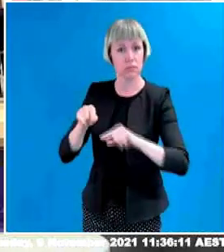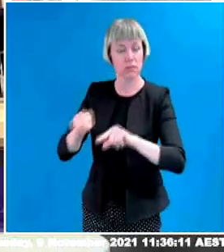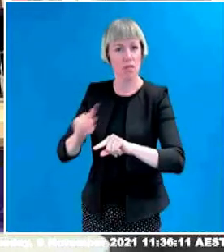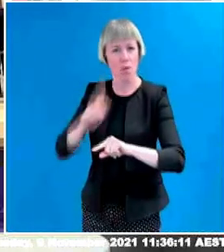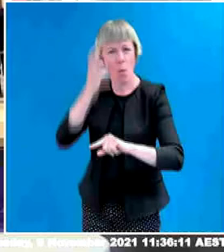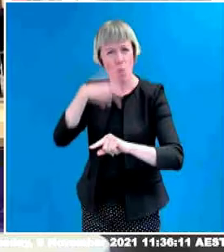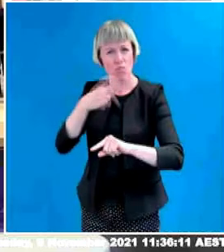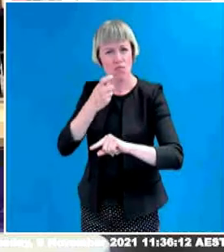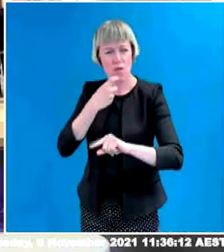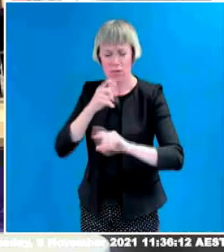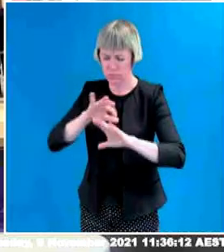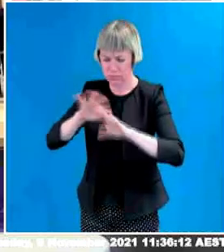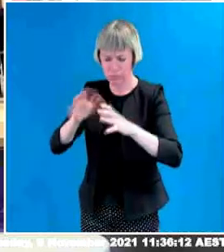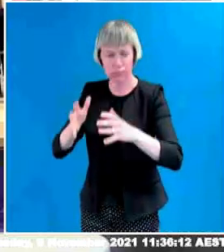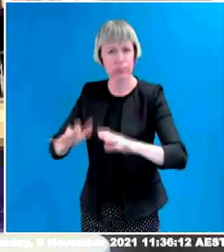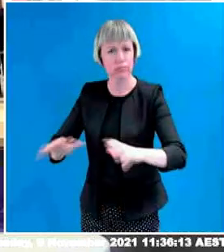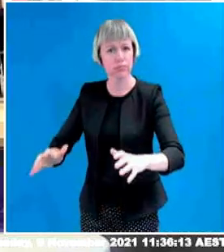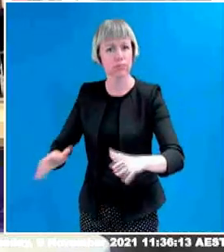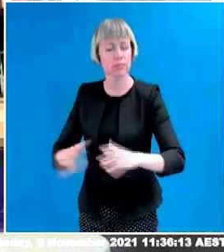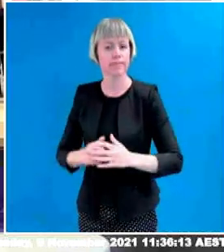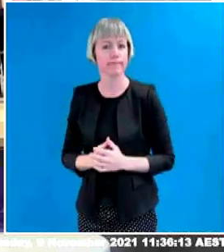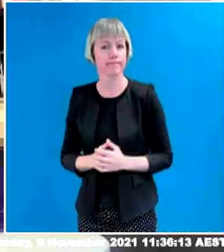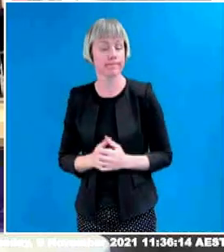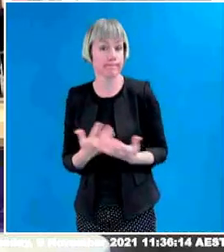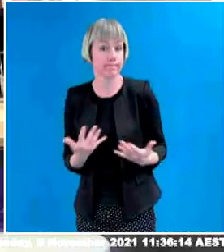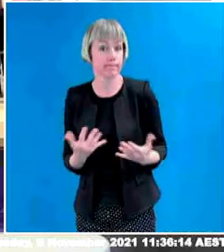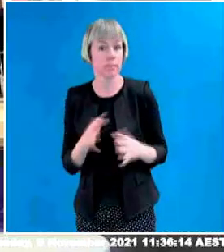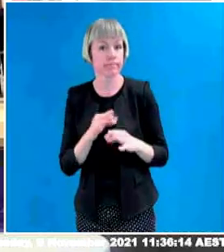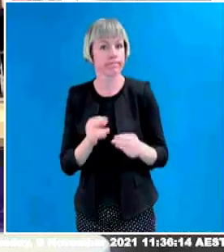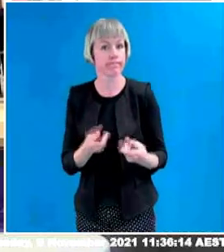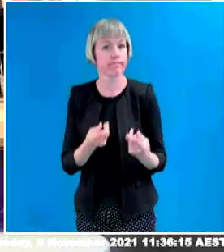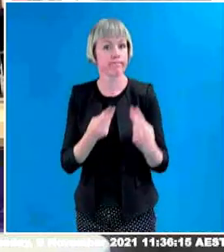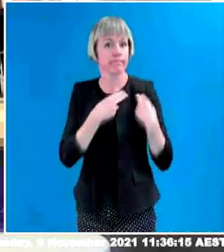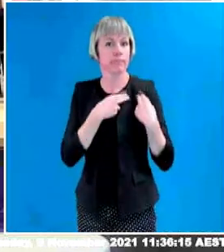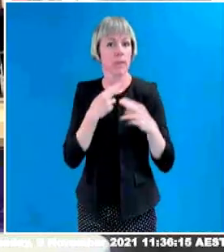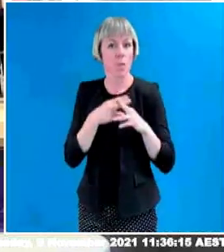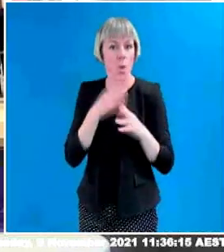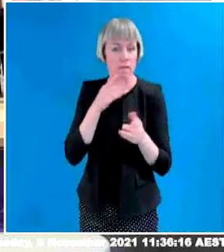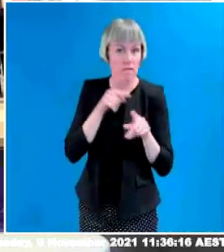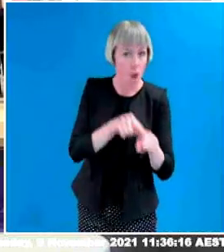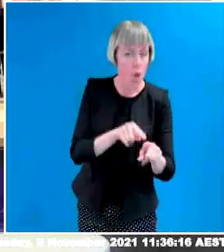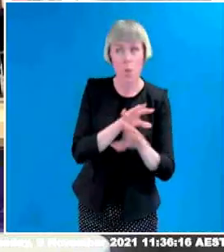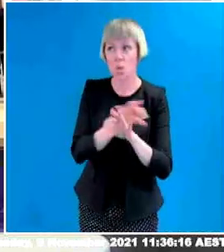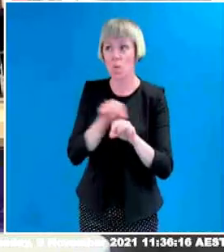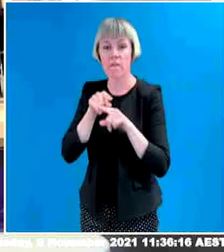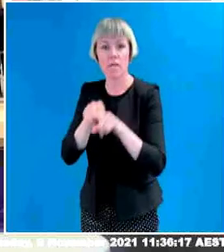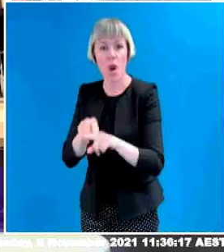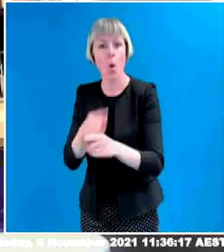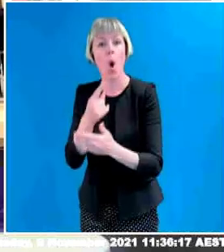accountability for following them or not following them, other than really the court of public opinion.